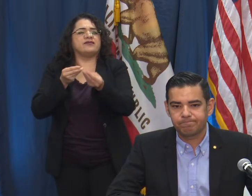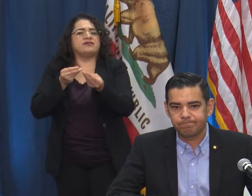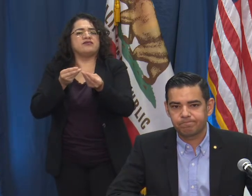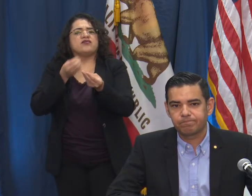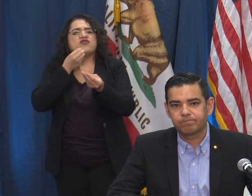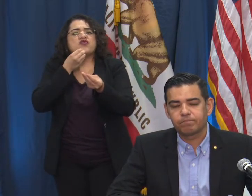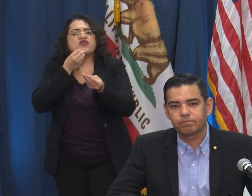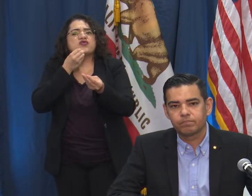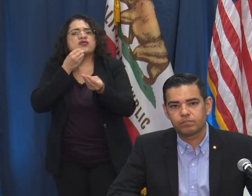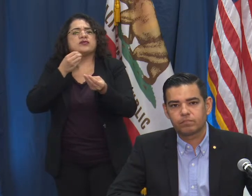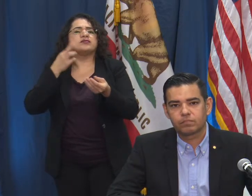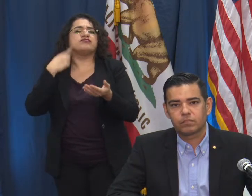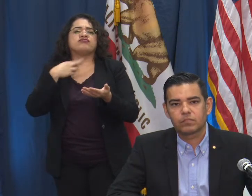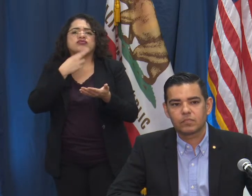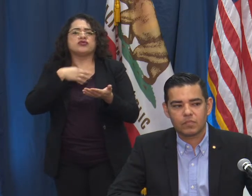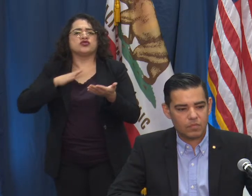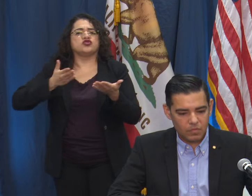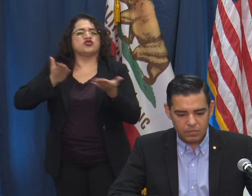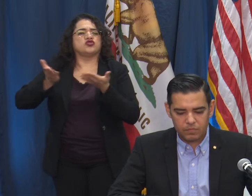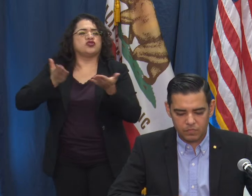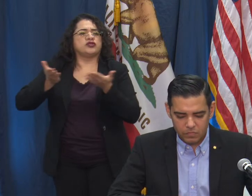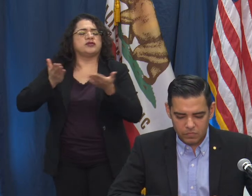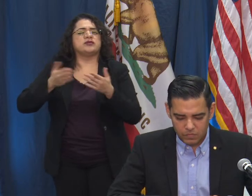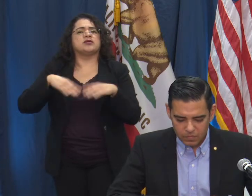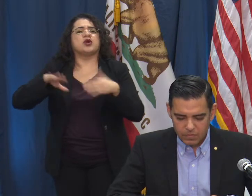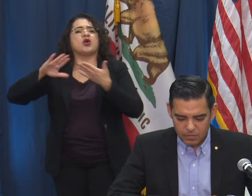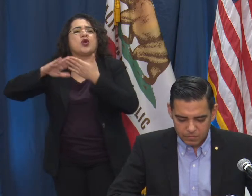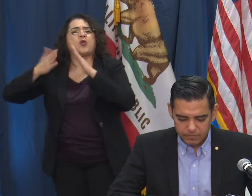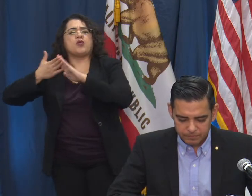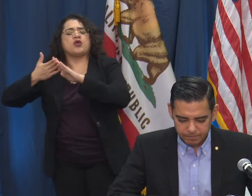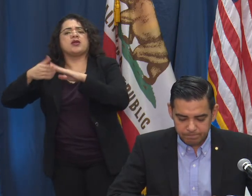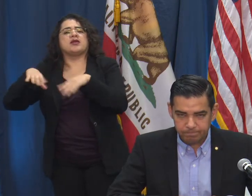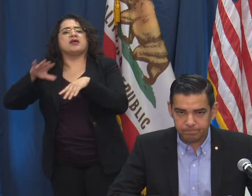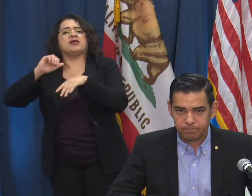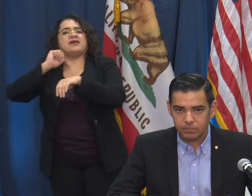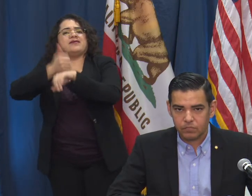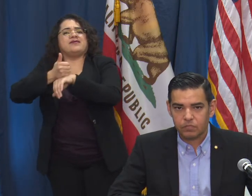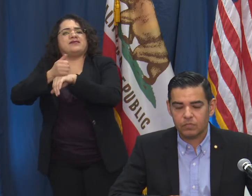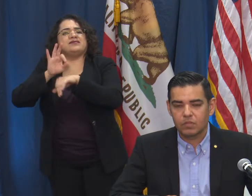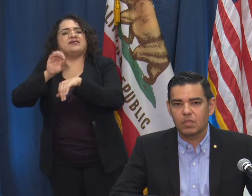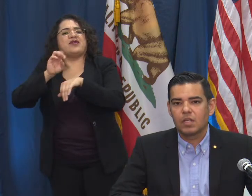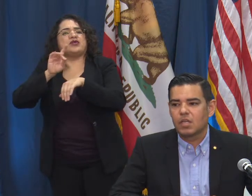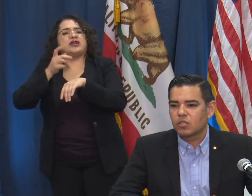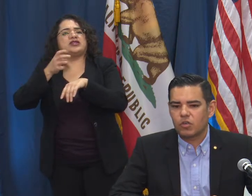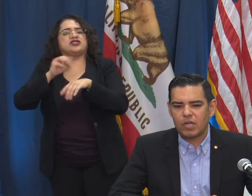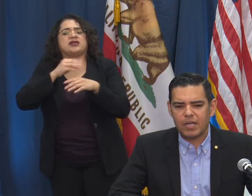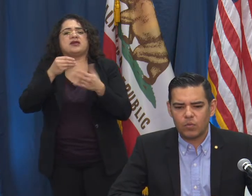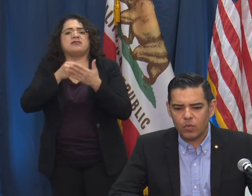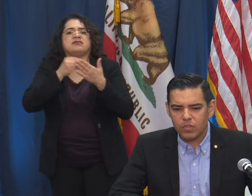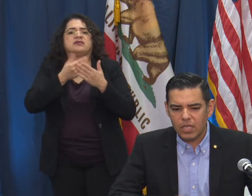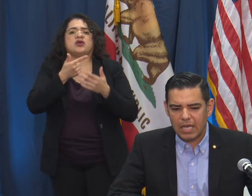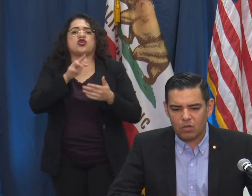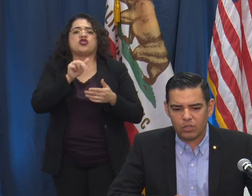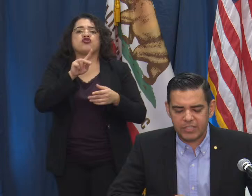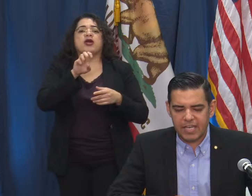doing were through the great outreach with the Community Foundation with the grants. I think the viewers would like to hear about that. Sure, earlier today I